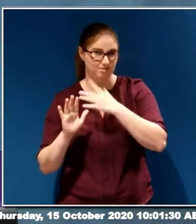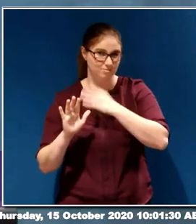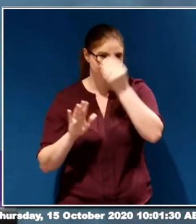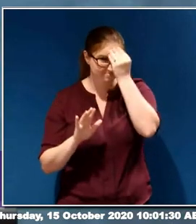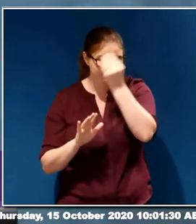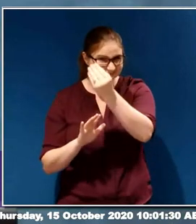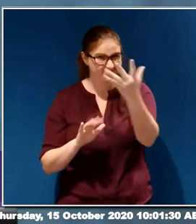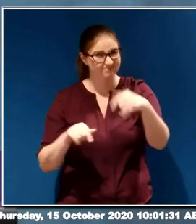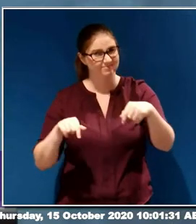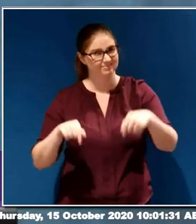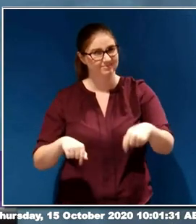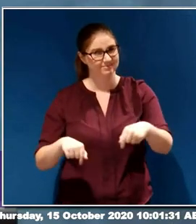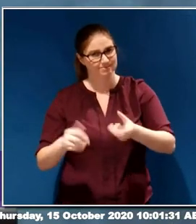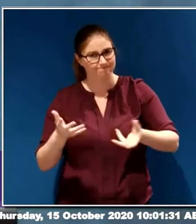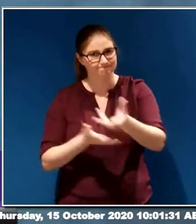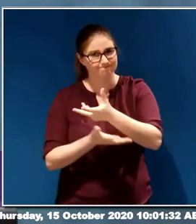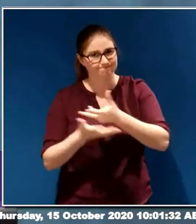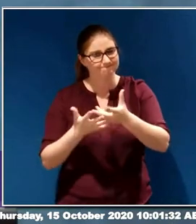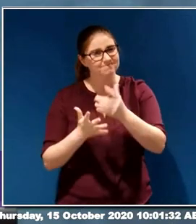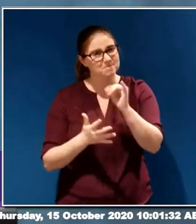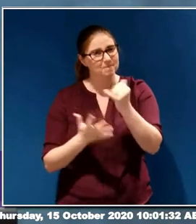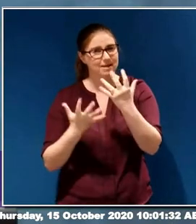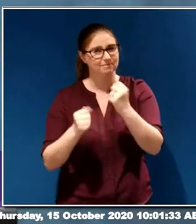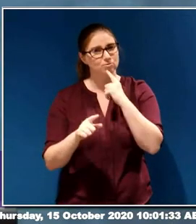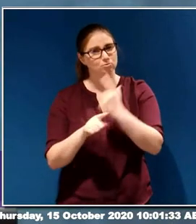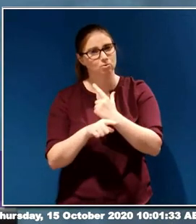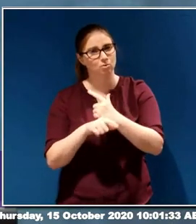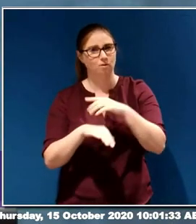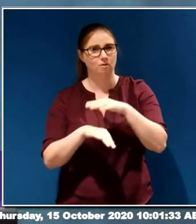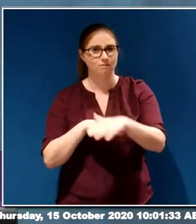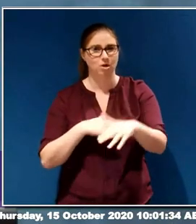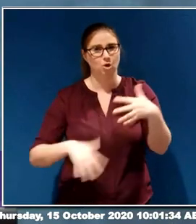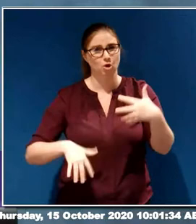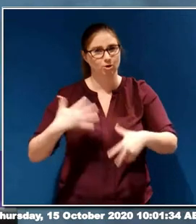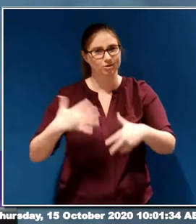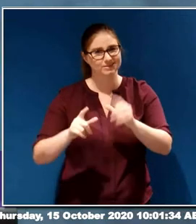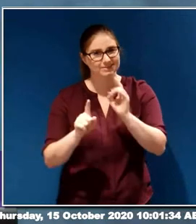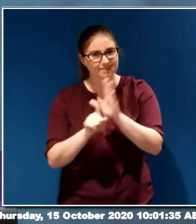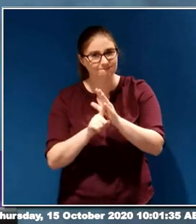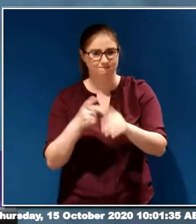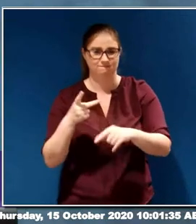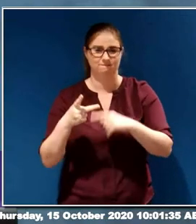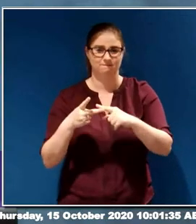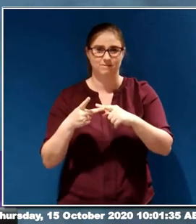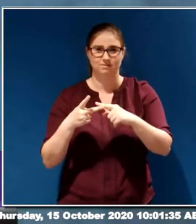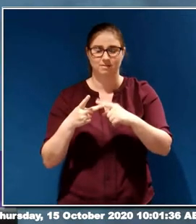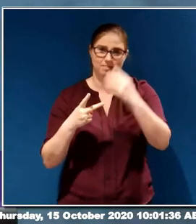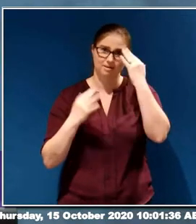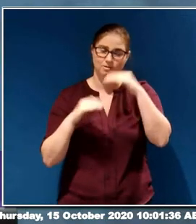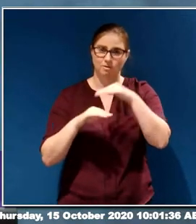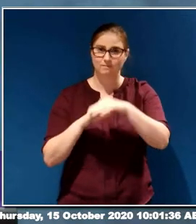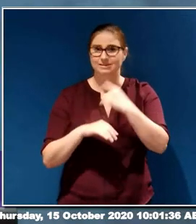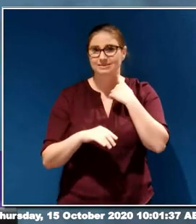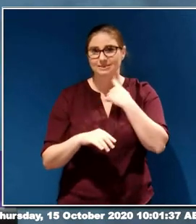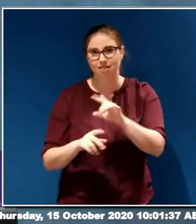and self-harm and may be particularly distressing to some. We strongly encourage people to look after themselves